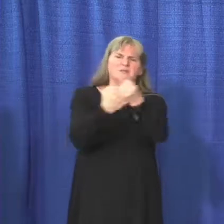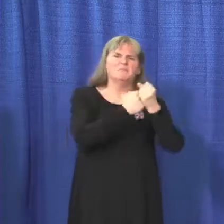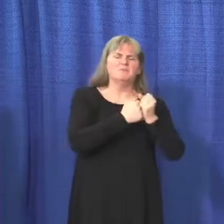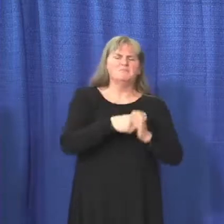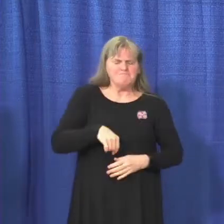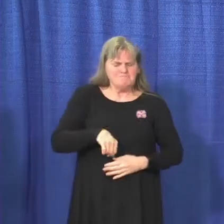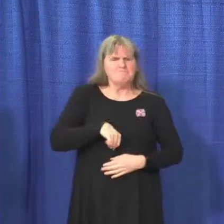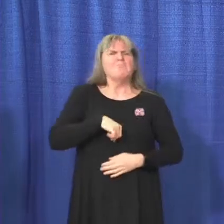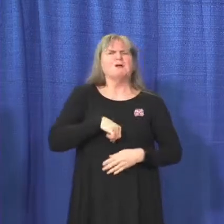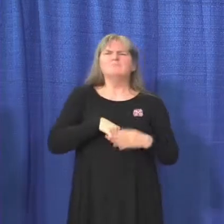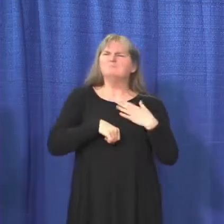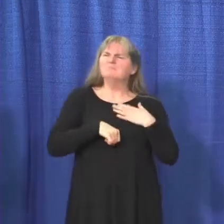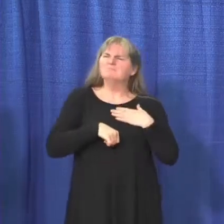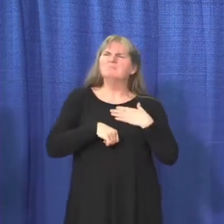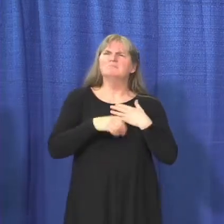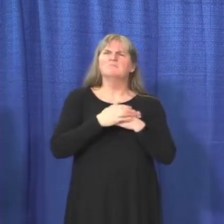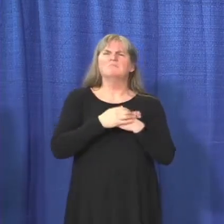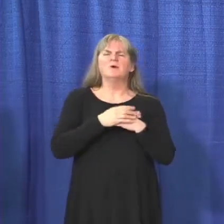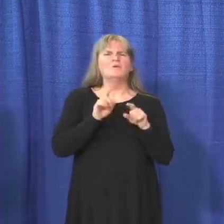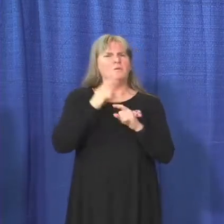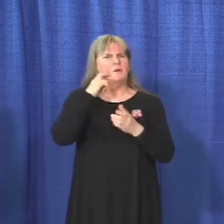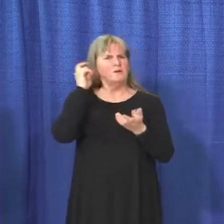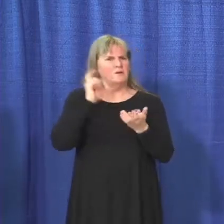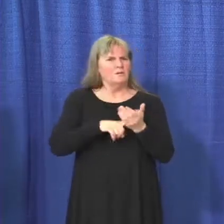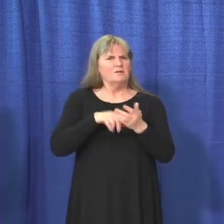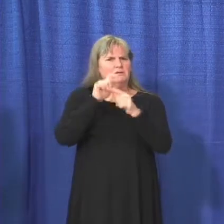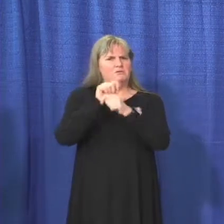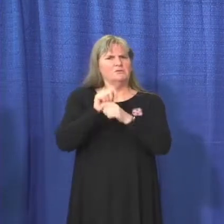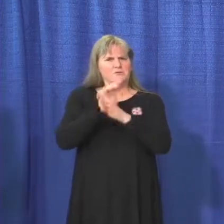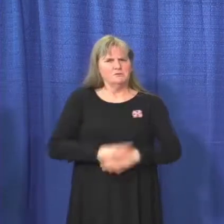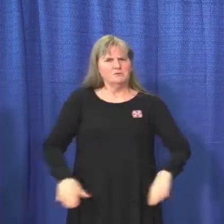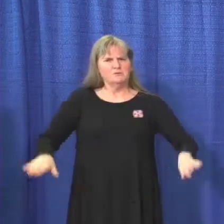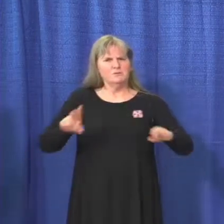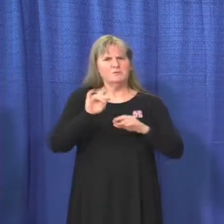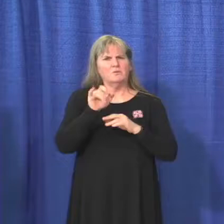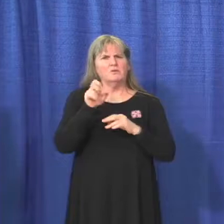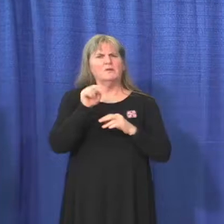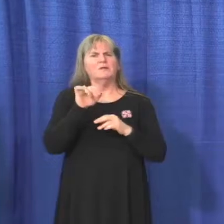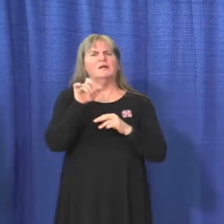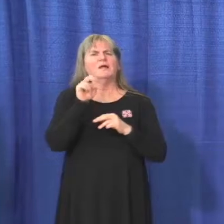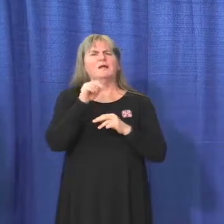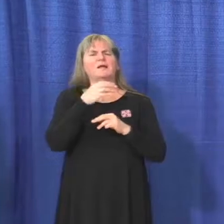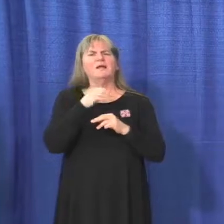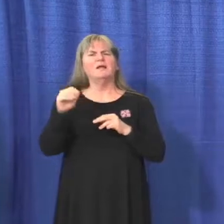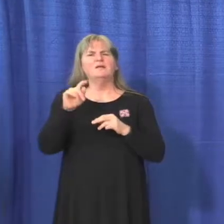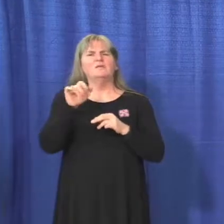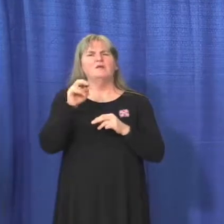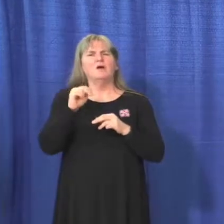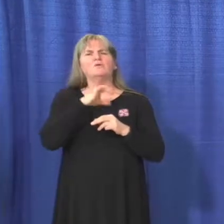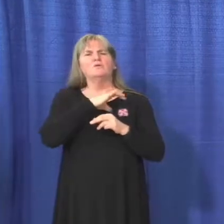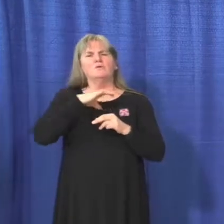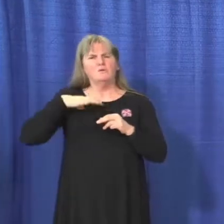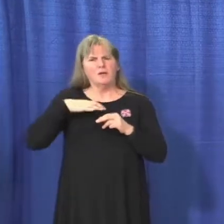traditional territory of the Kwanlin Dün and first nation and CEMA teen counsel. It's been a year since the